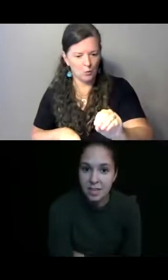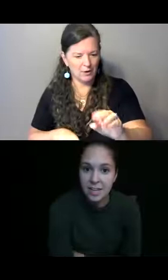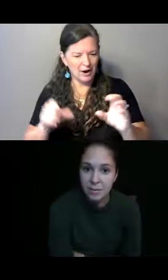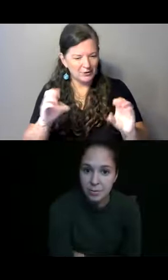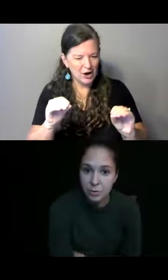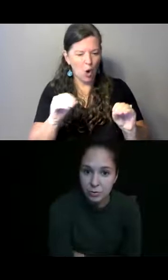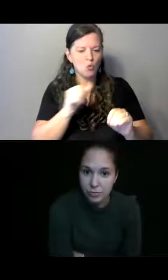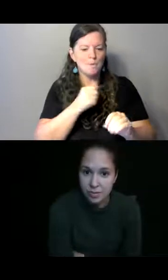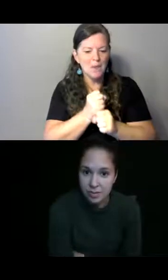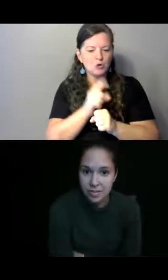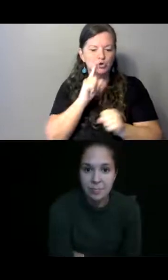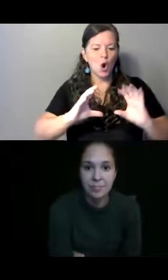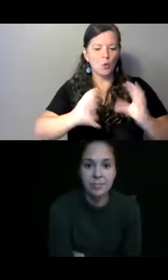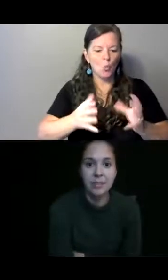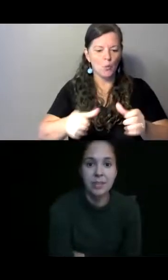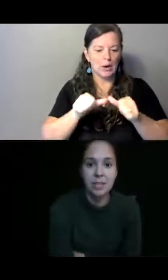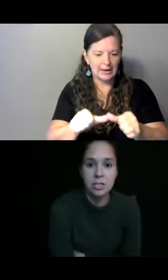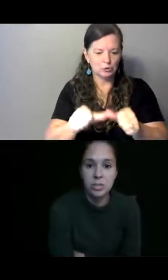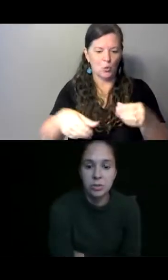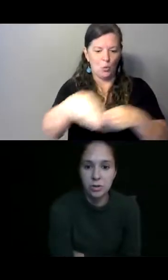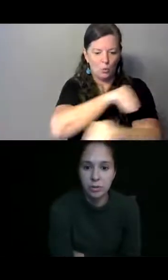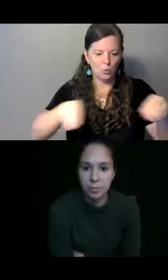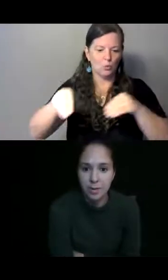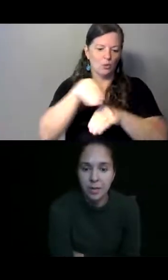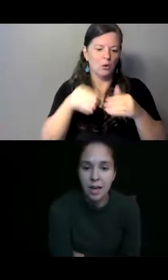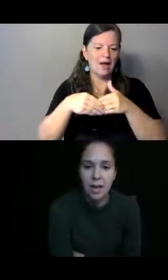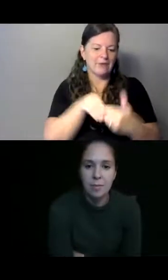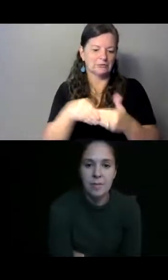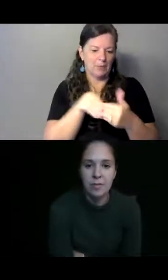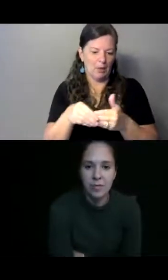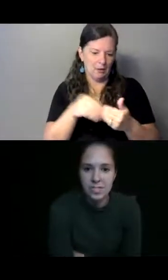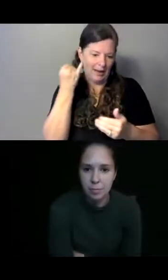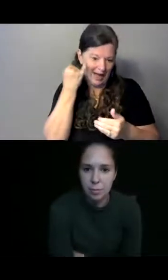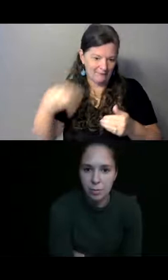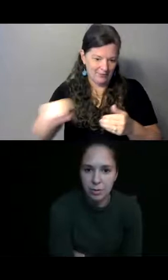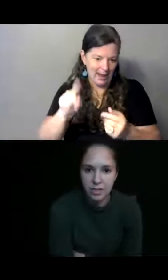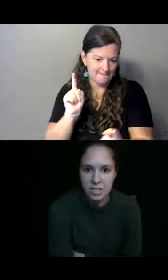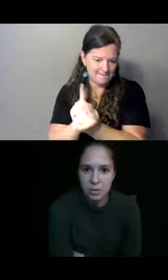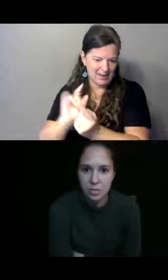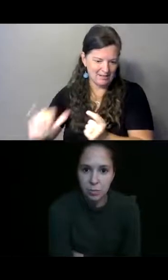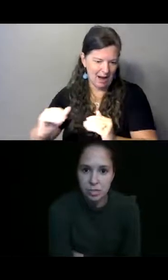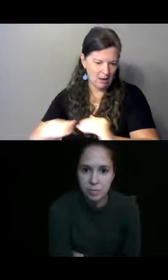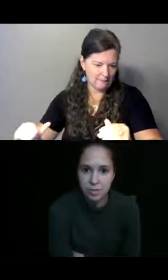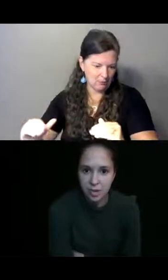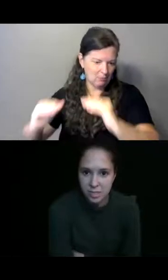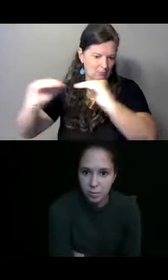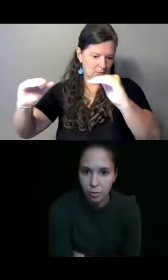They can be moved into the group that fits them appropriately. So it's important to be flexible.